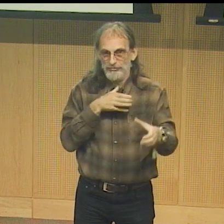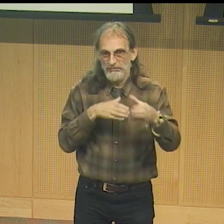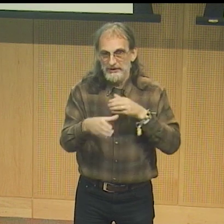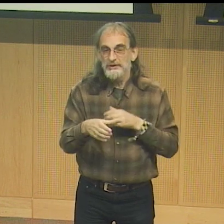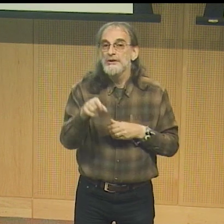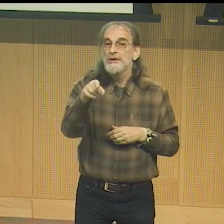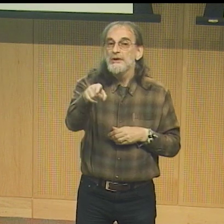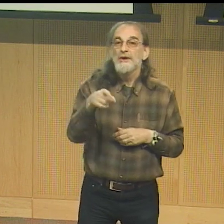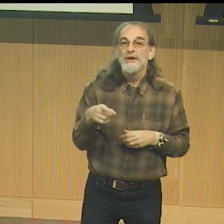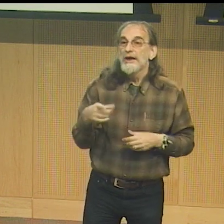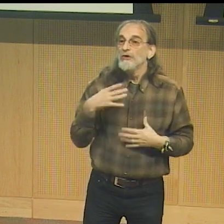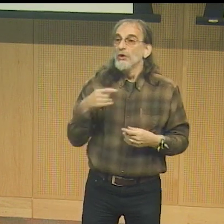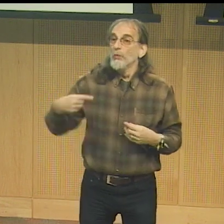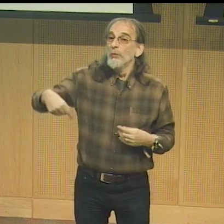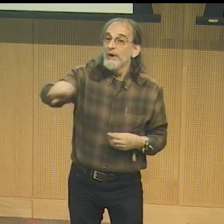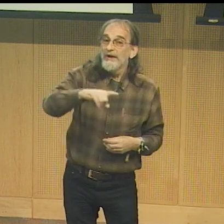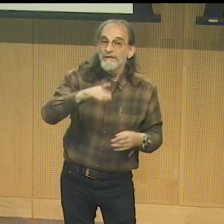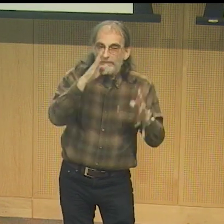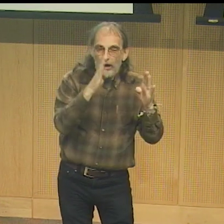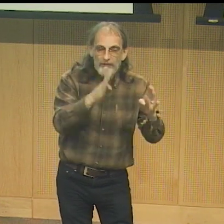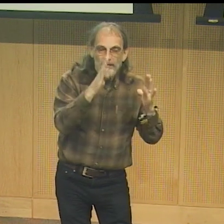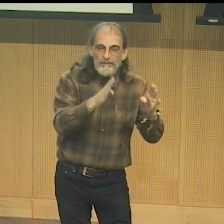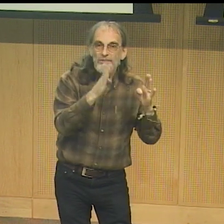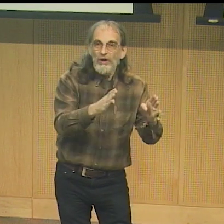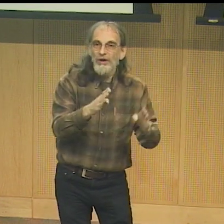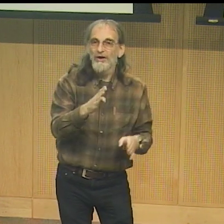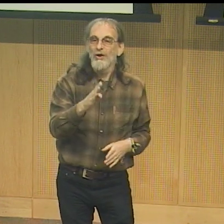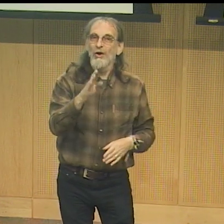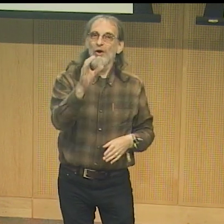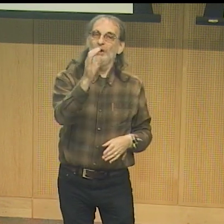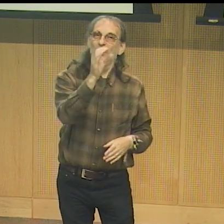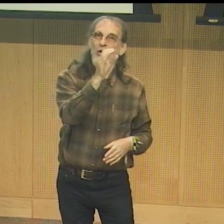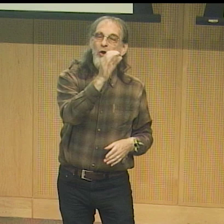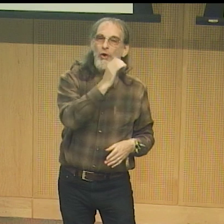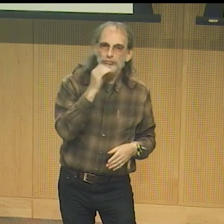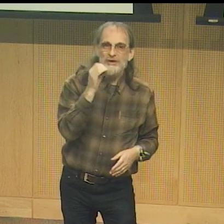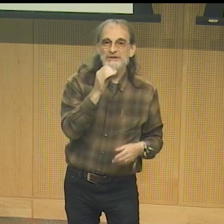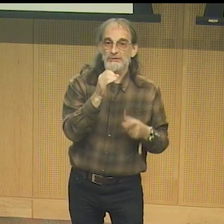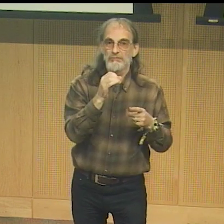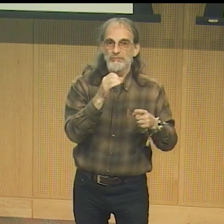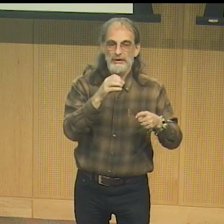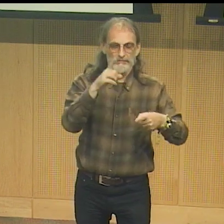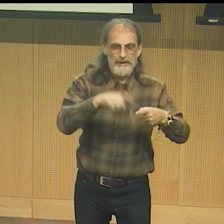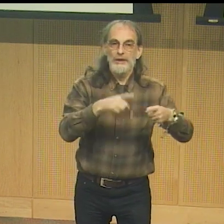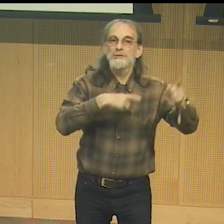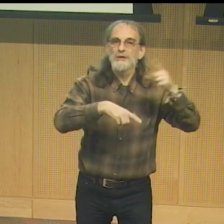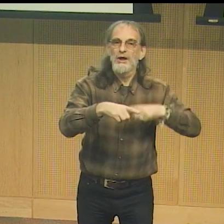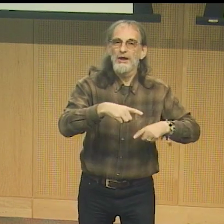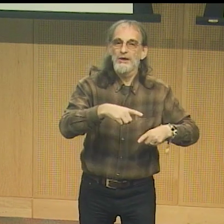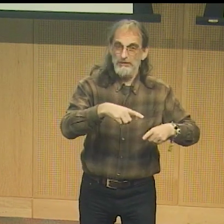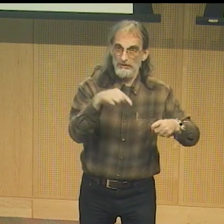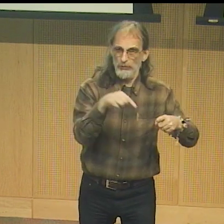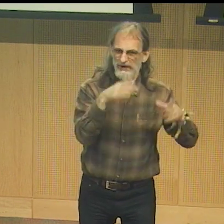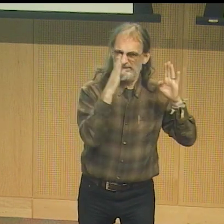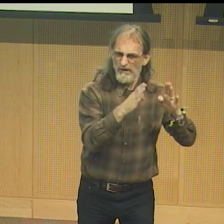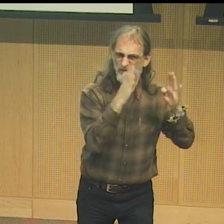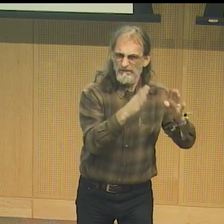Originally, Deaf instructors and teachers were fired. They were displaced and never replaced by other Deaf people.